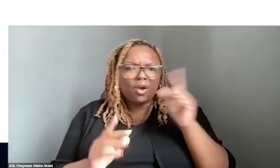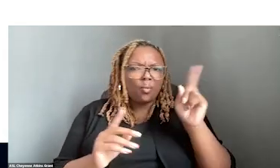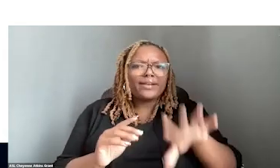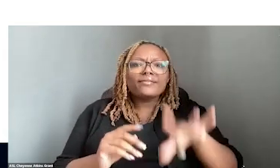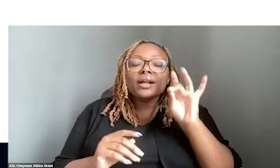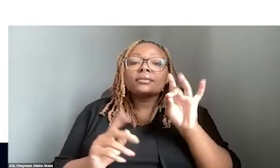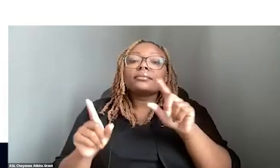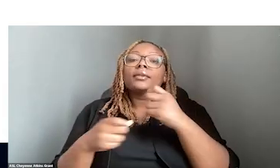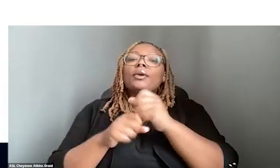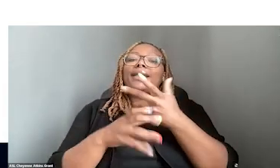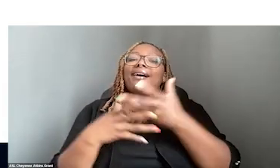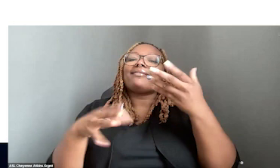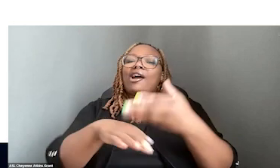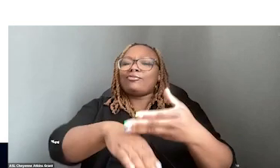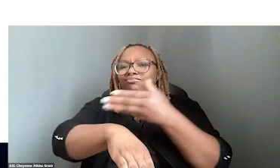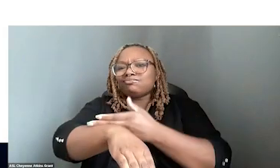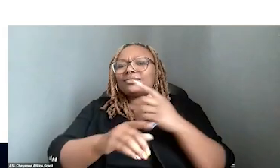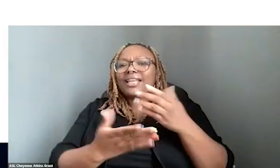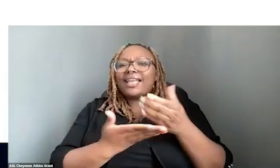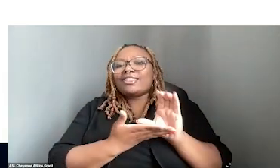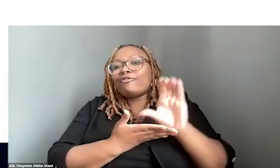We've made a lot of improvements in the funding and awards.